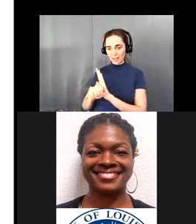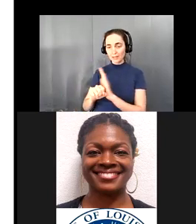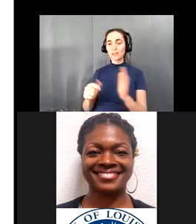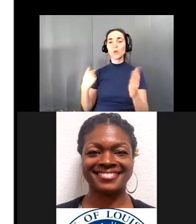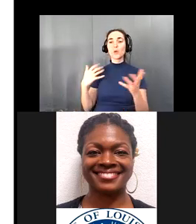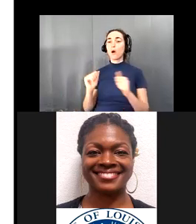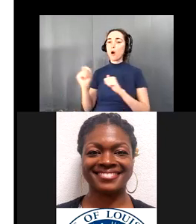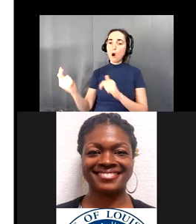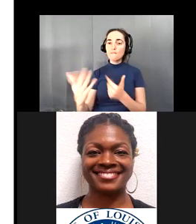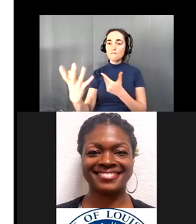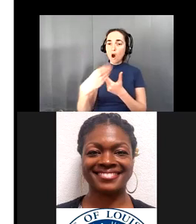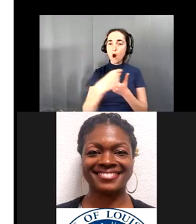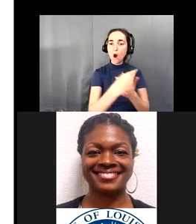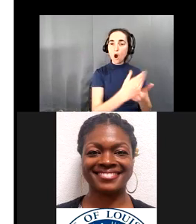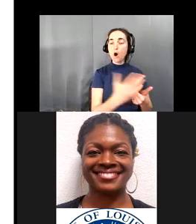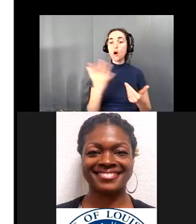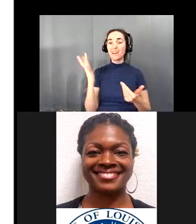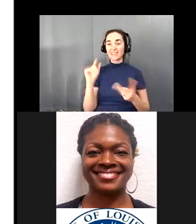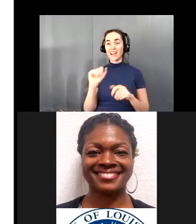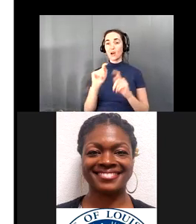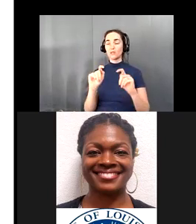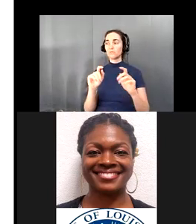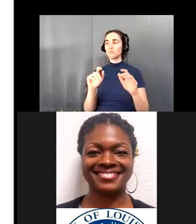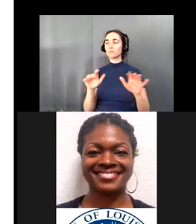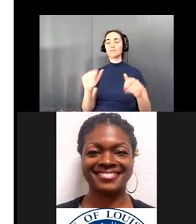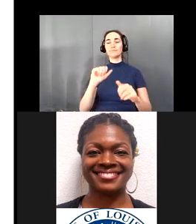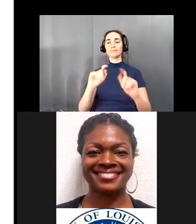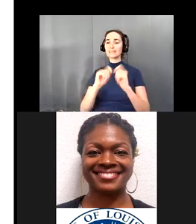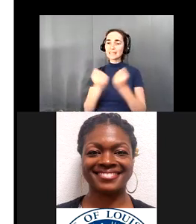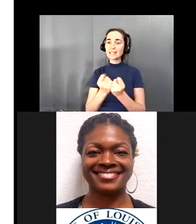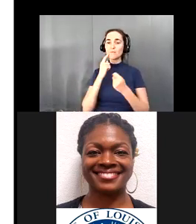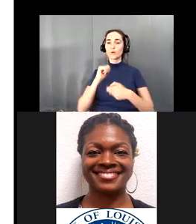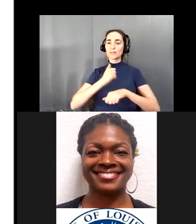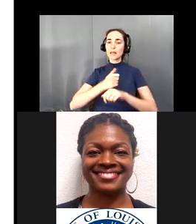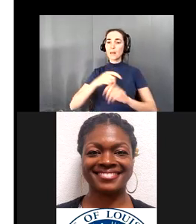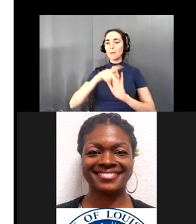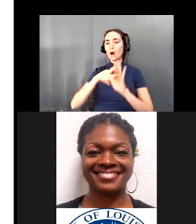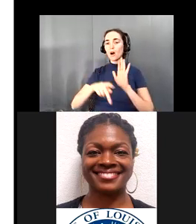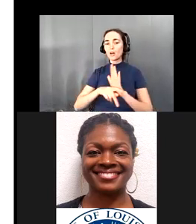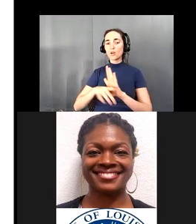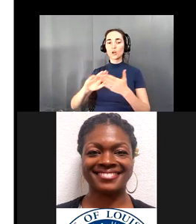It's a team effort to create policies for the disability community we feel. So there's